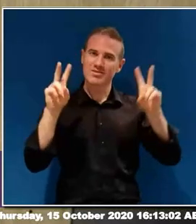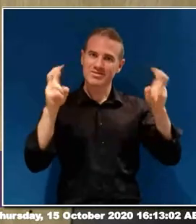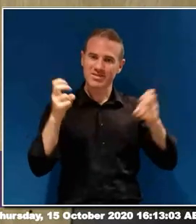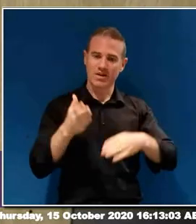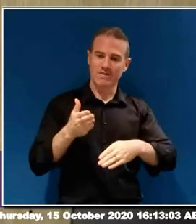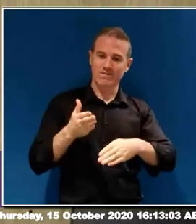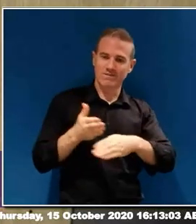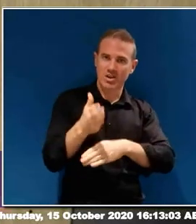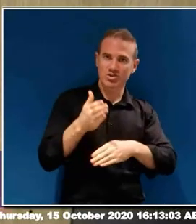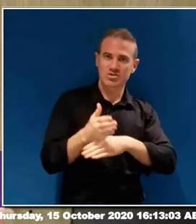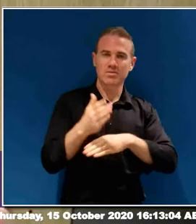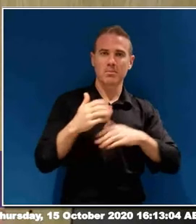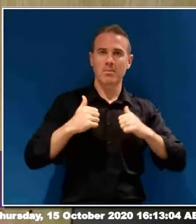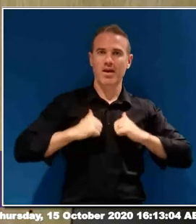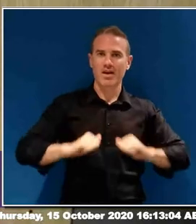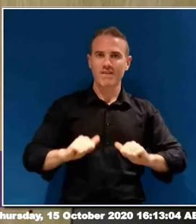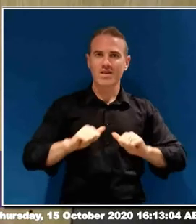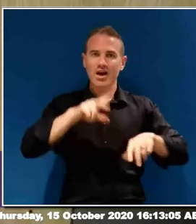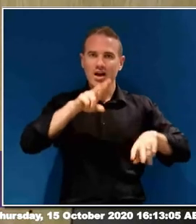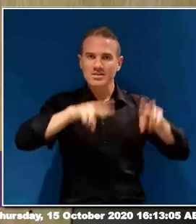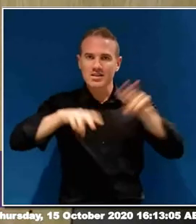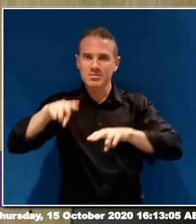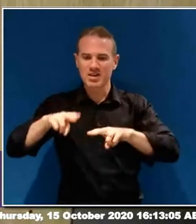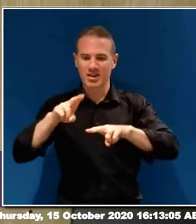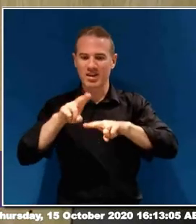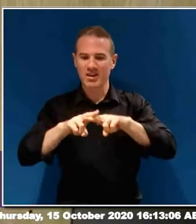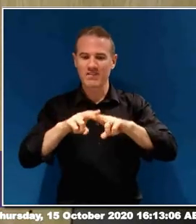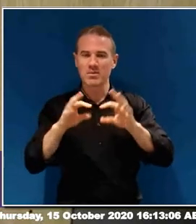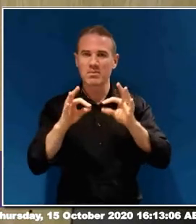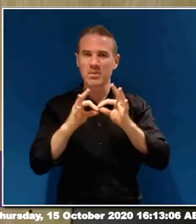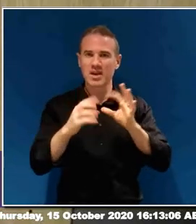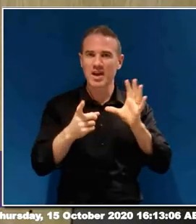that, which is to try to figure out what happened and what that behaviour means.